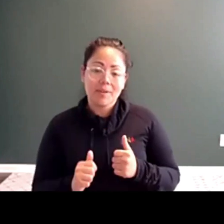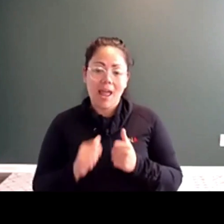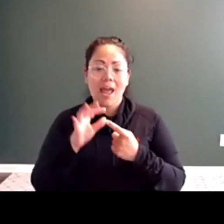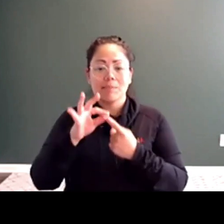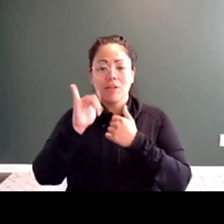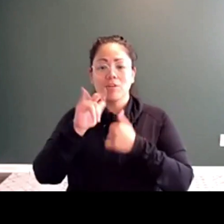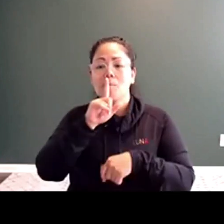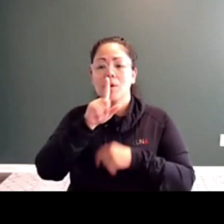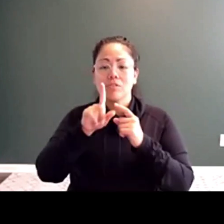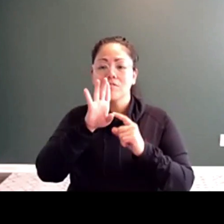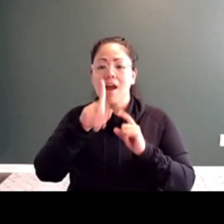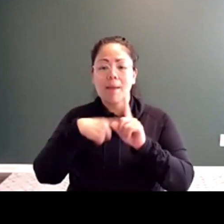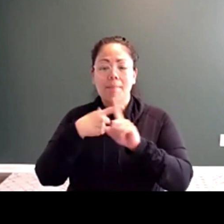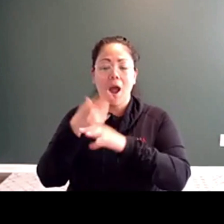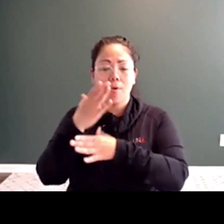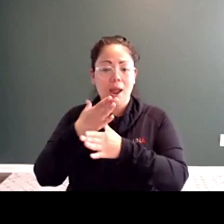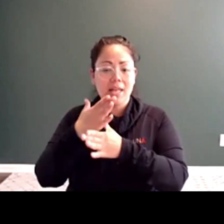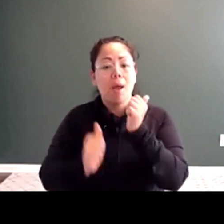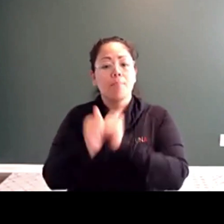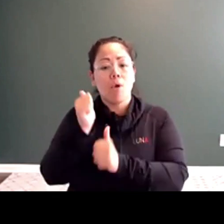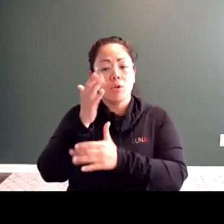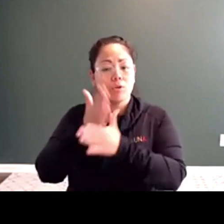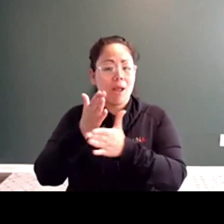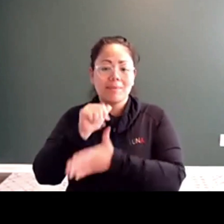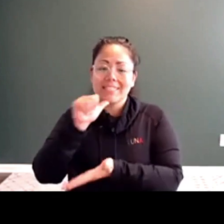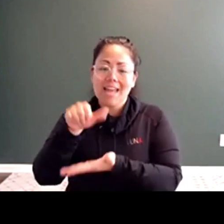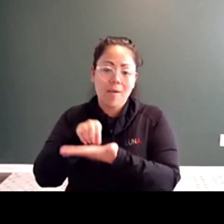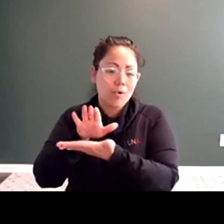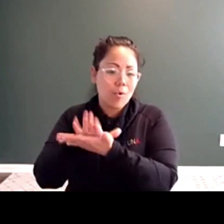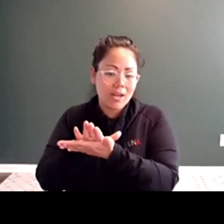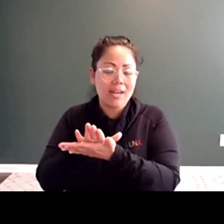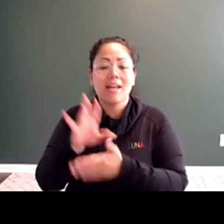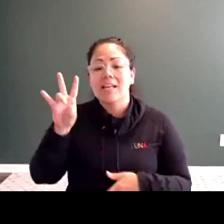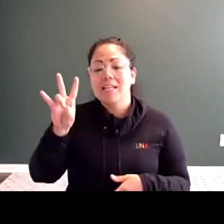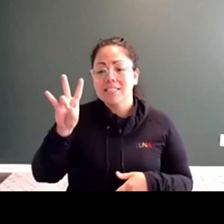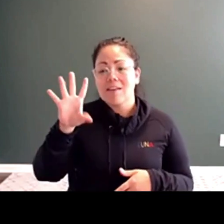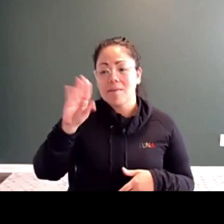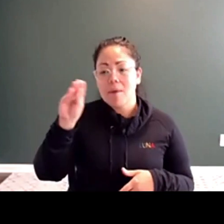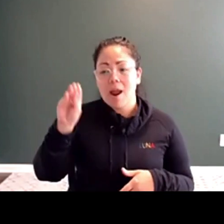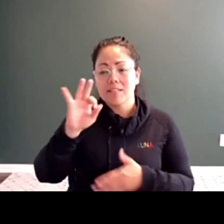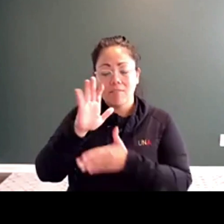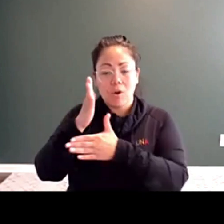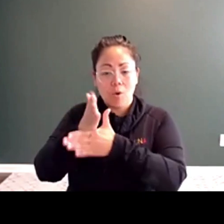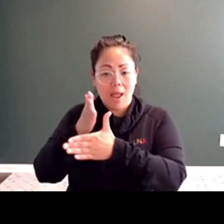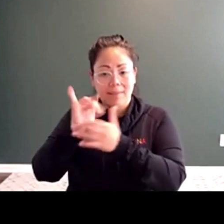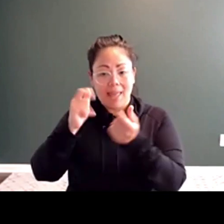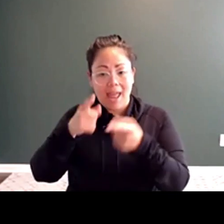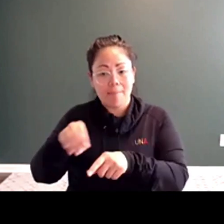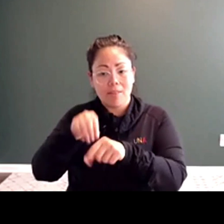about with harassment, most harassment isn't reported. You know, 75% of harassment that occurs in the workplace is never reported.